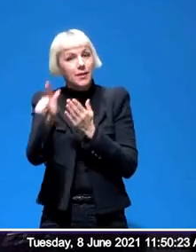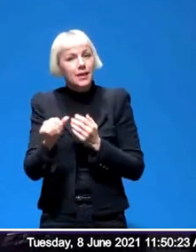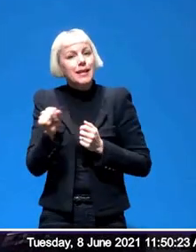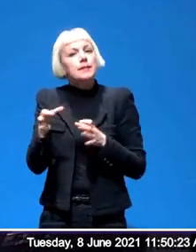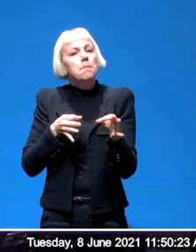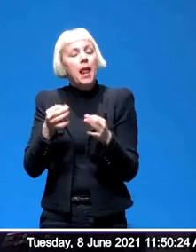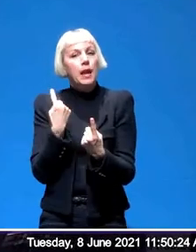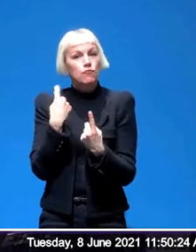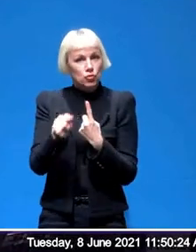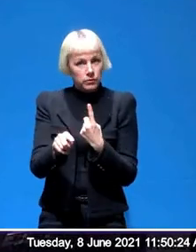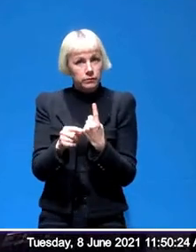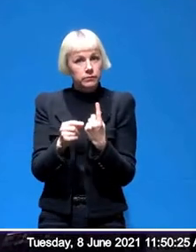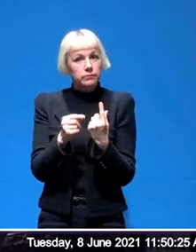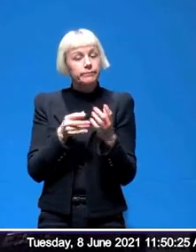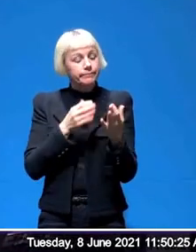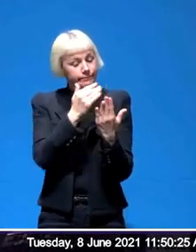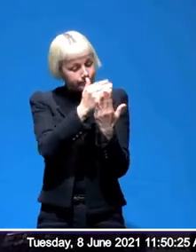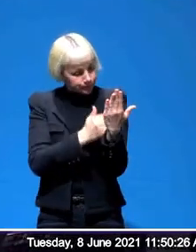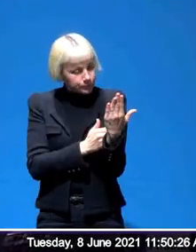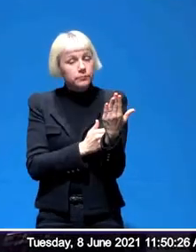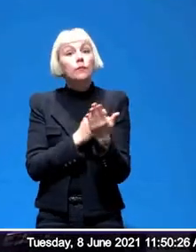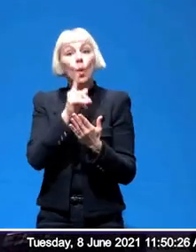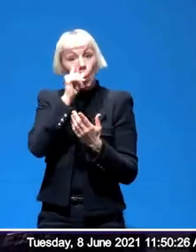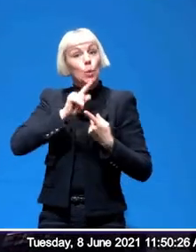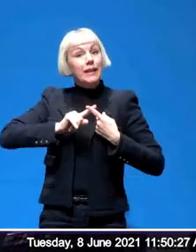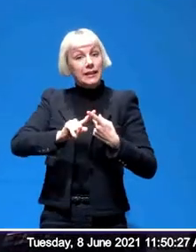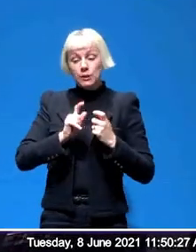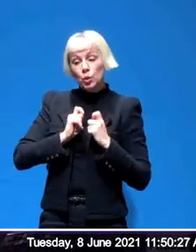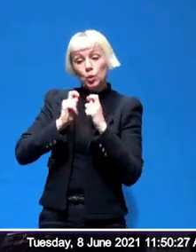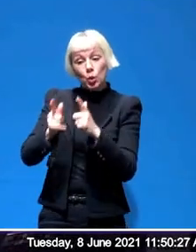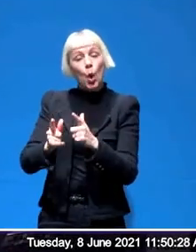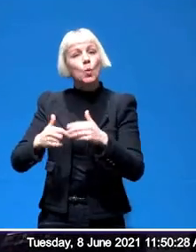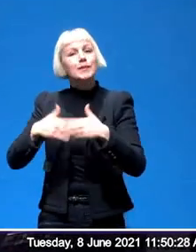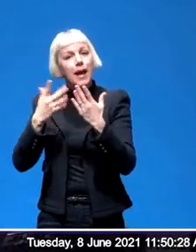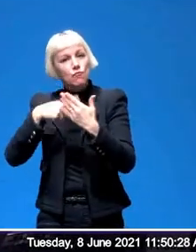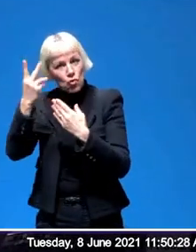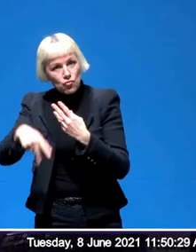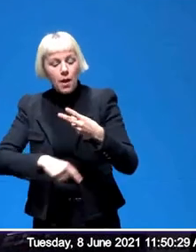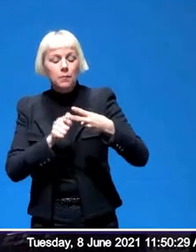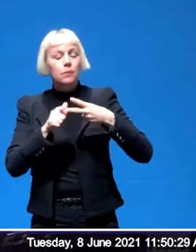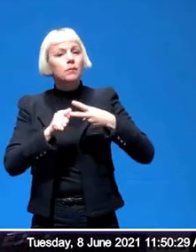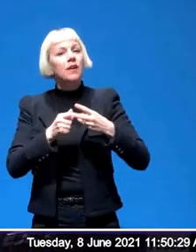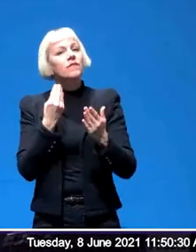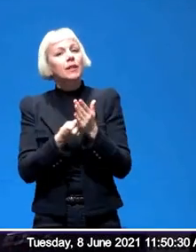This provided for Daniel to continue attending his day options as well as some funding for respite.